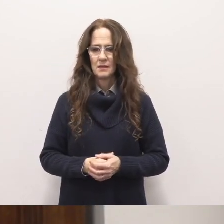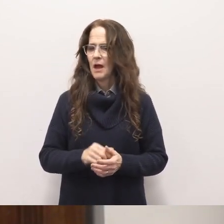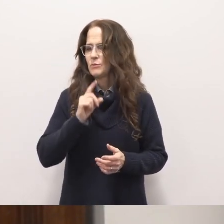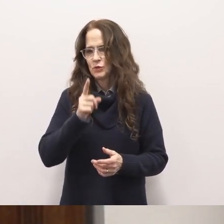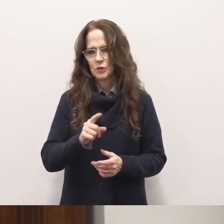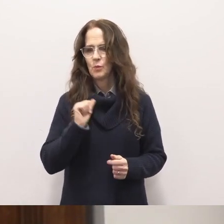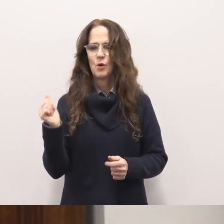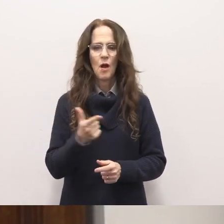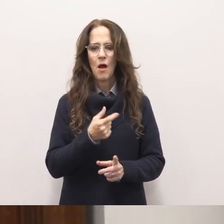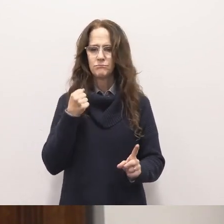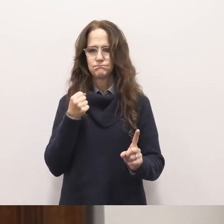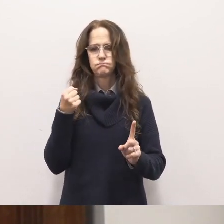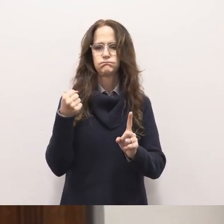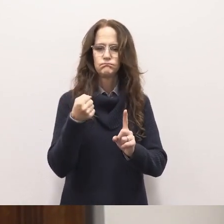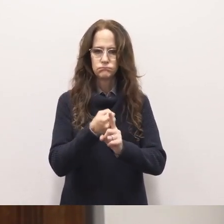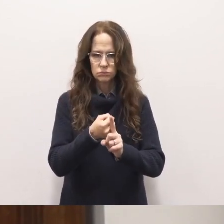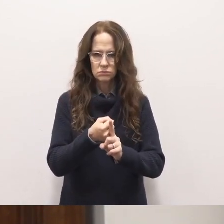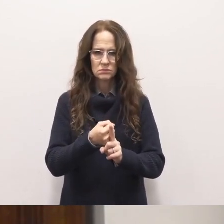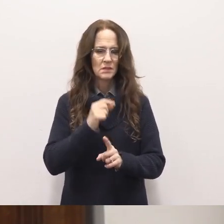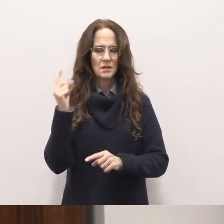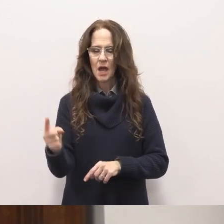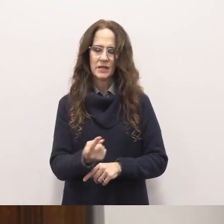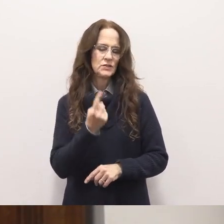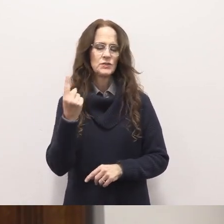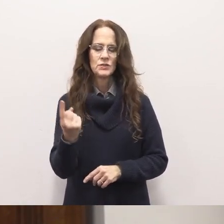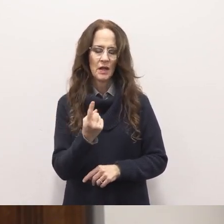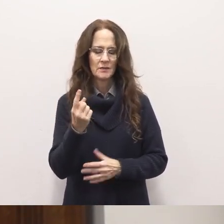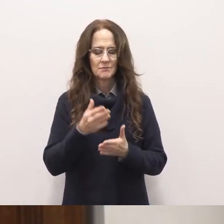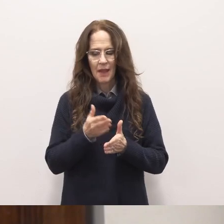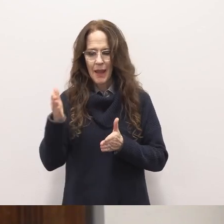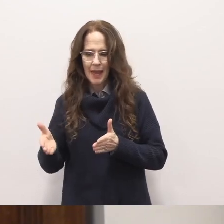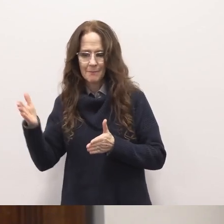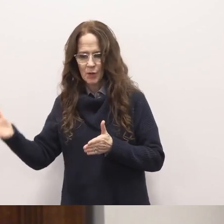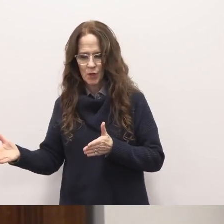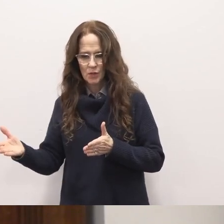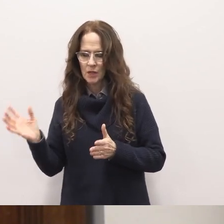I mean, we're all affected. It's not just our neighbors. We're all affected by that.